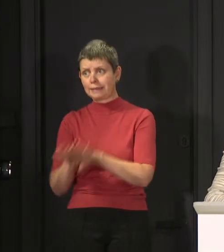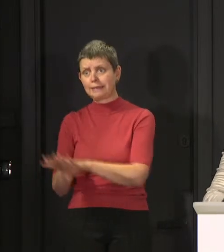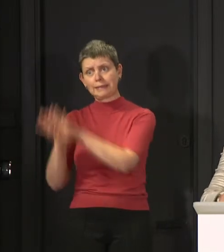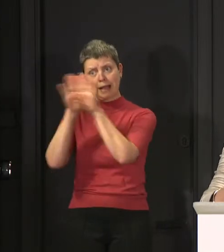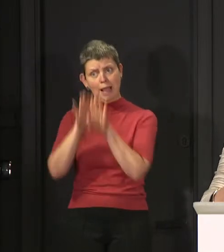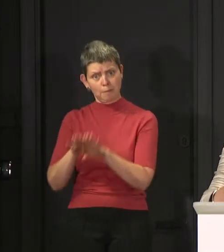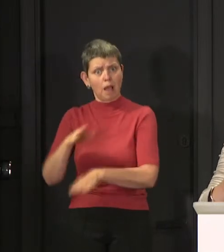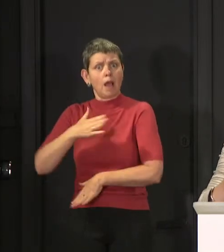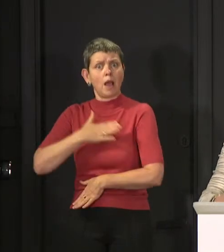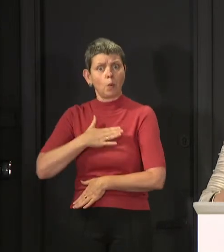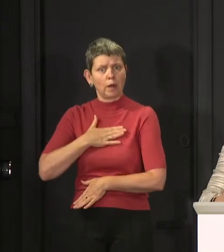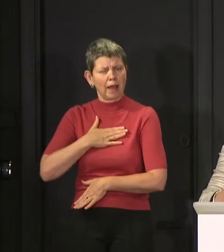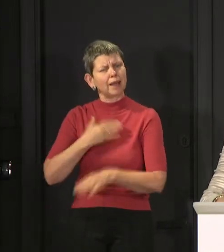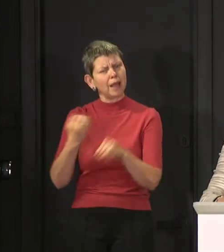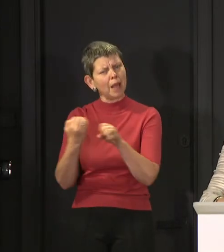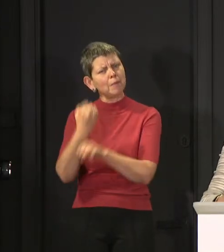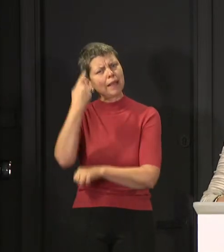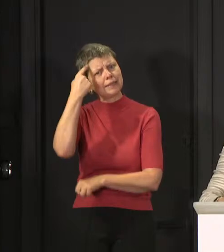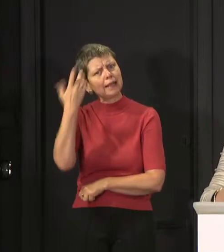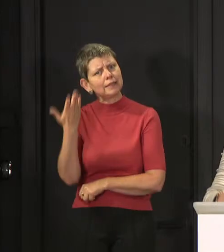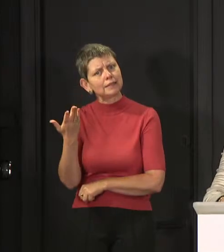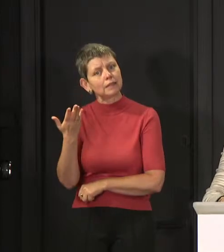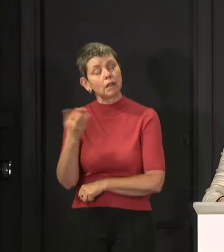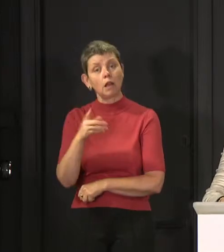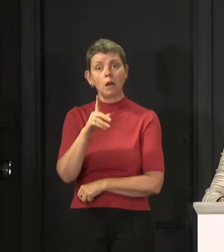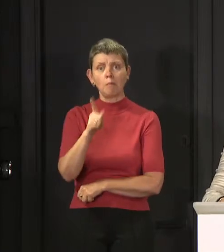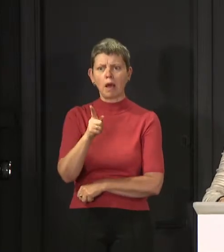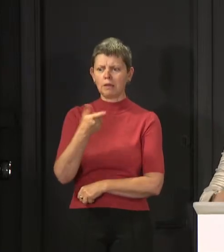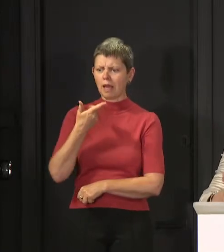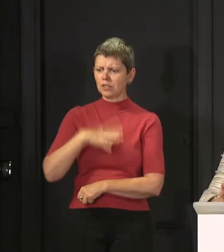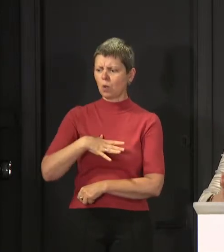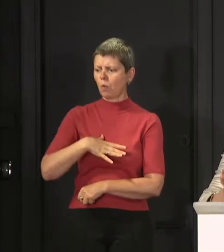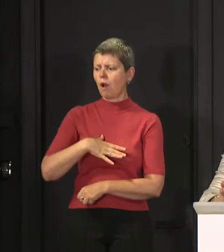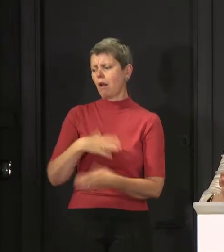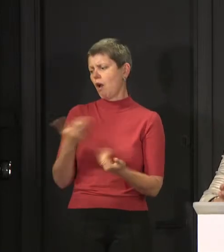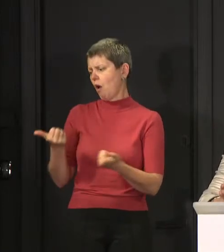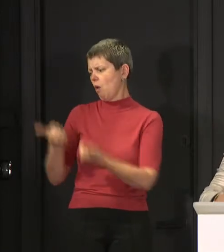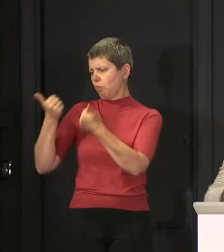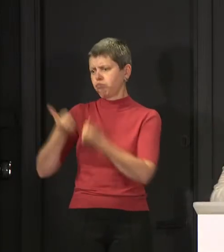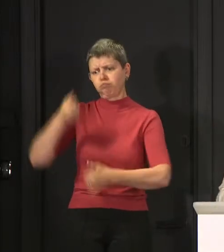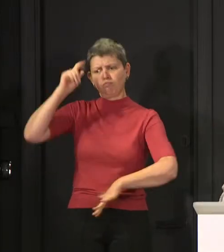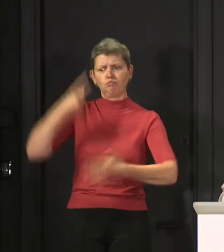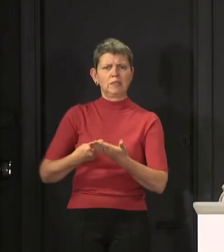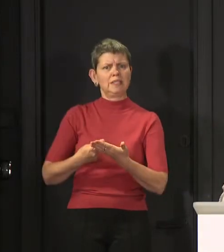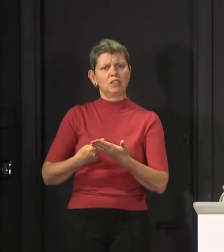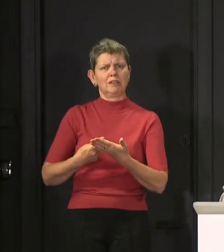sense. But I am not prepared to take careless decisions that put at risk the progress against